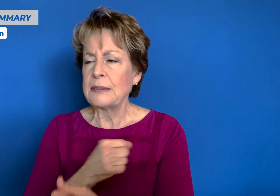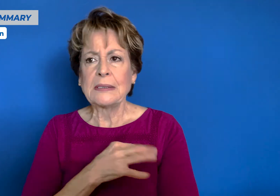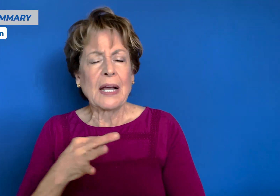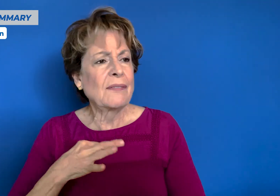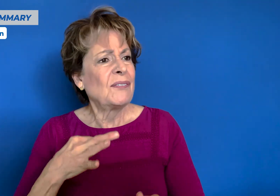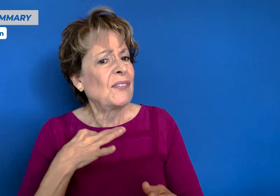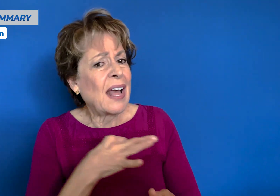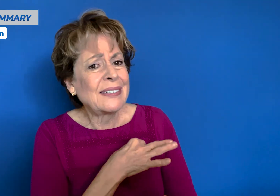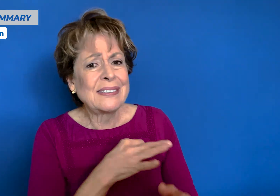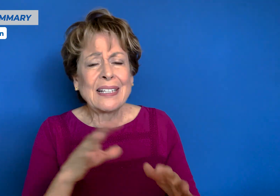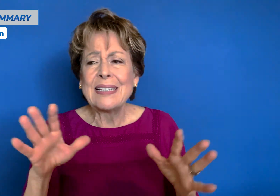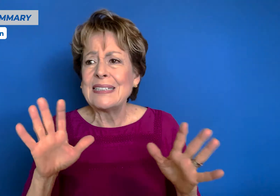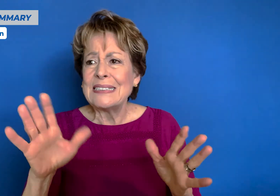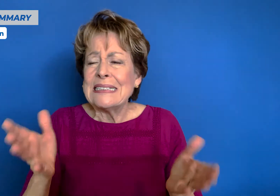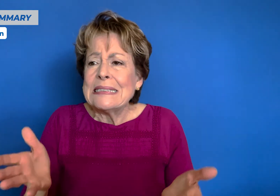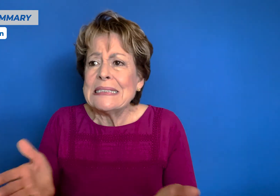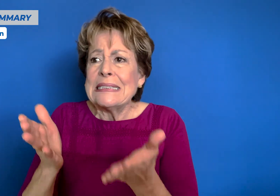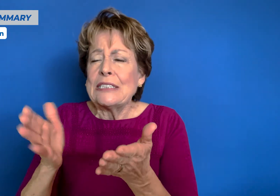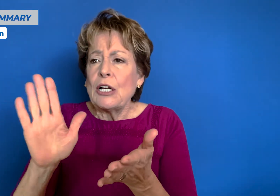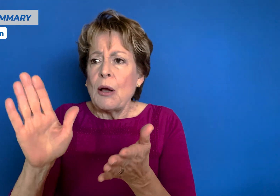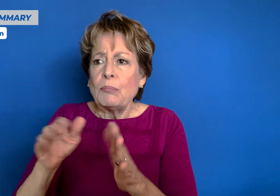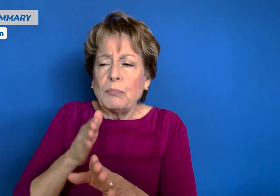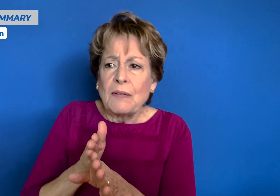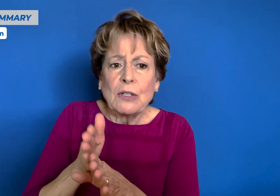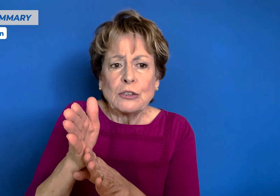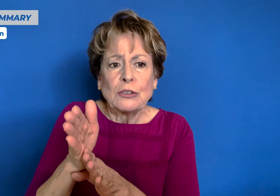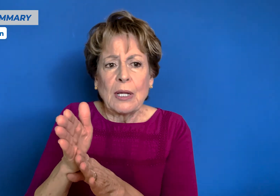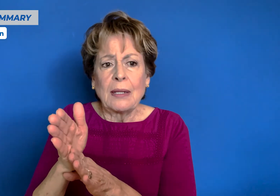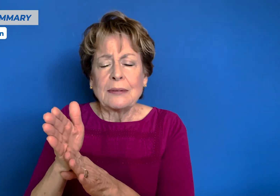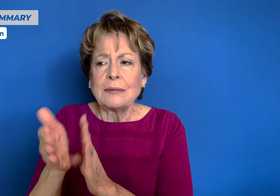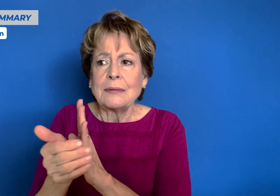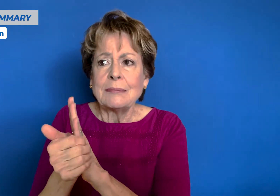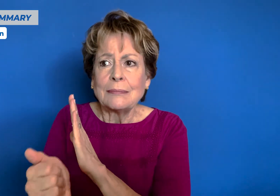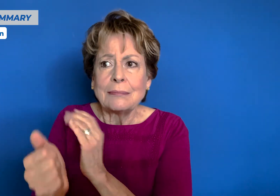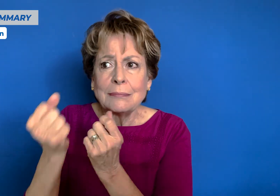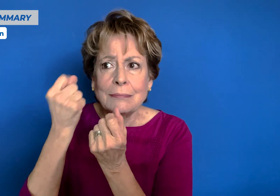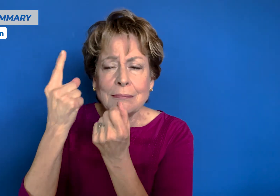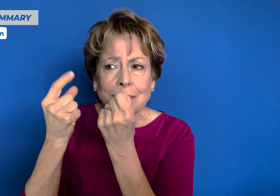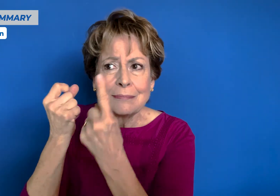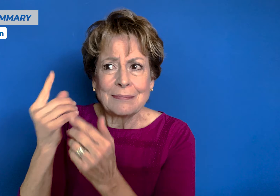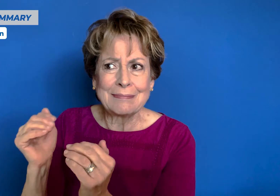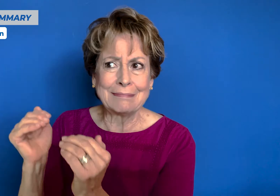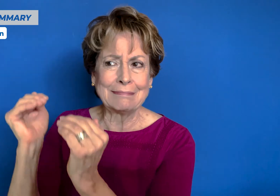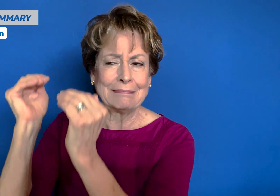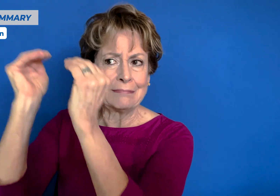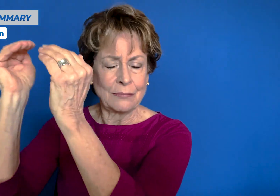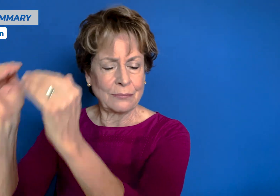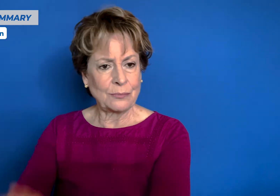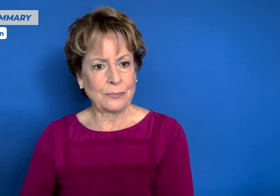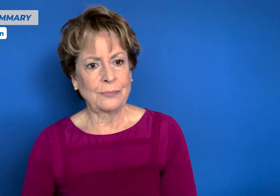Support staff/faculty members and their professional competencies.